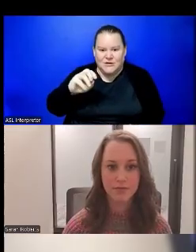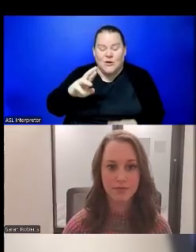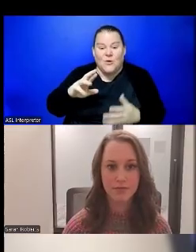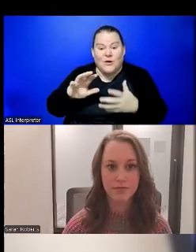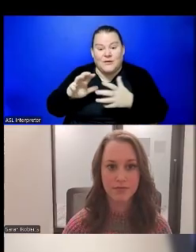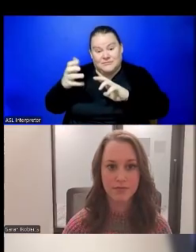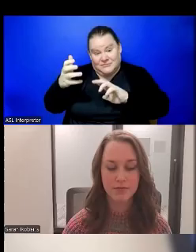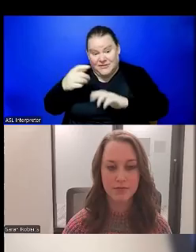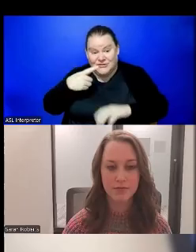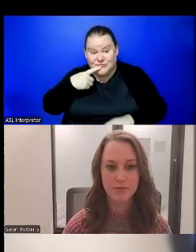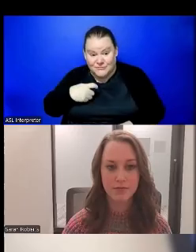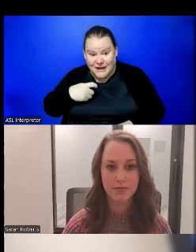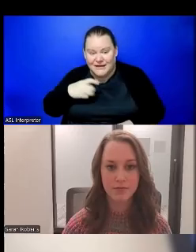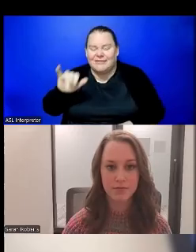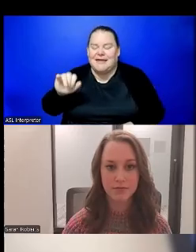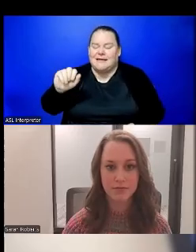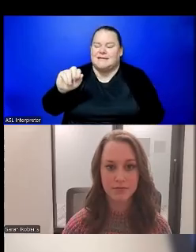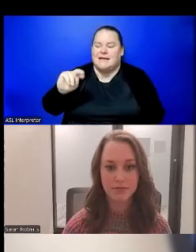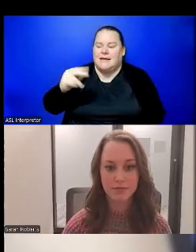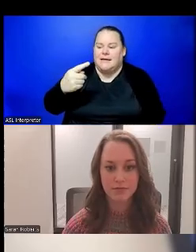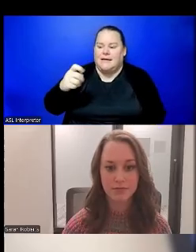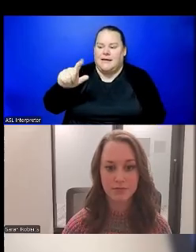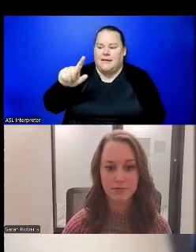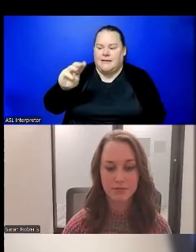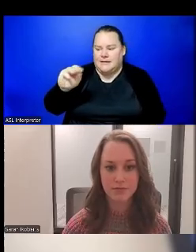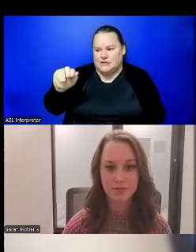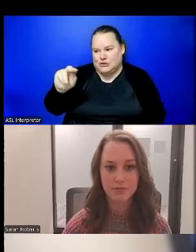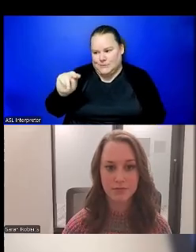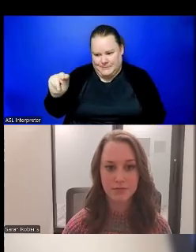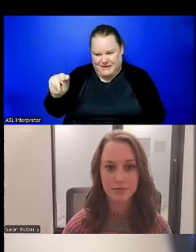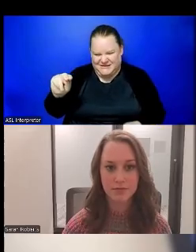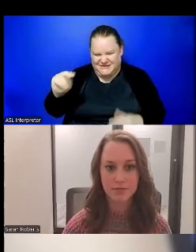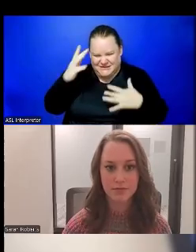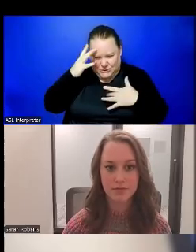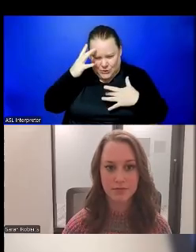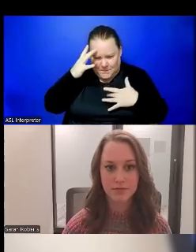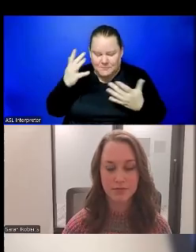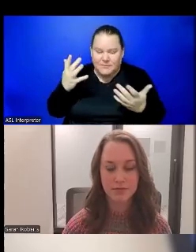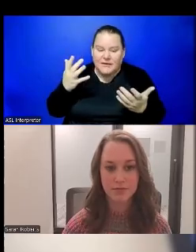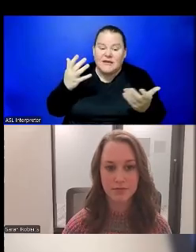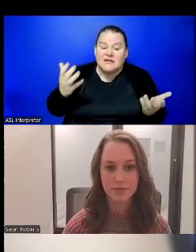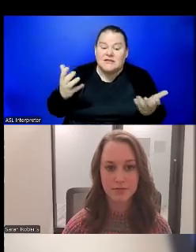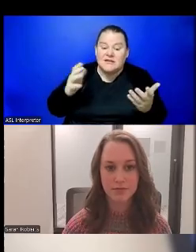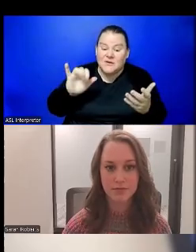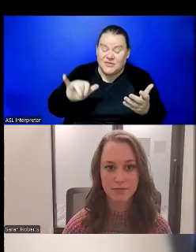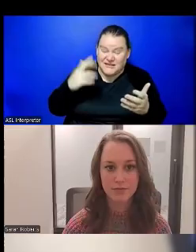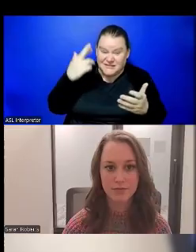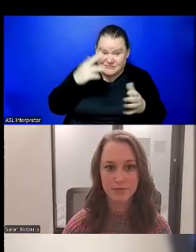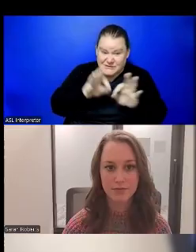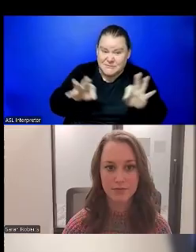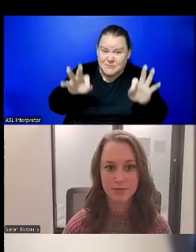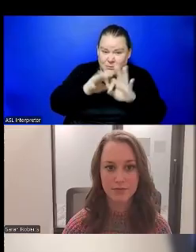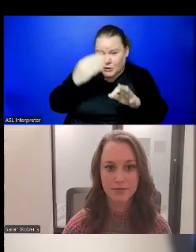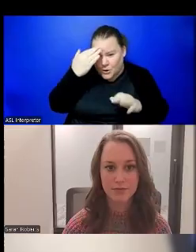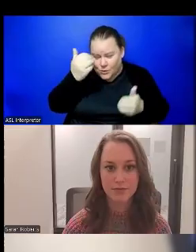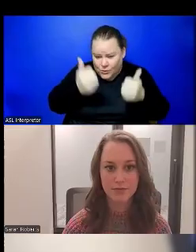that results in Angelman syndrome. So this is why it's important to know which chromosome the methylation pattern is at normal on.